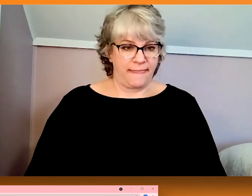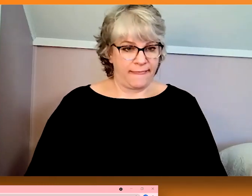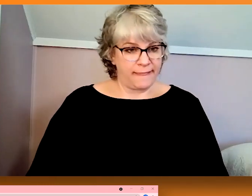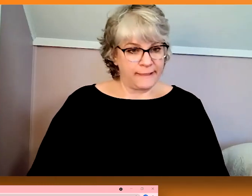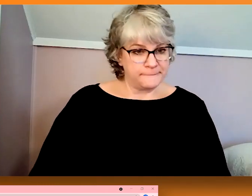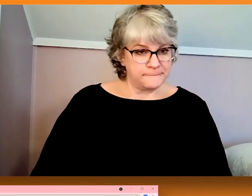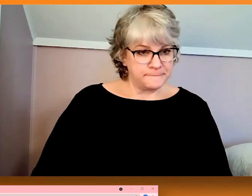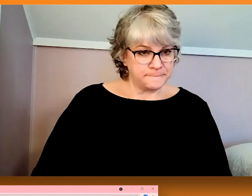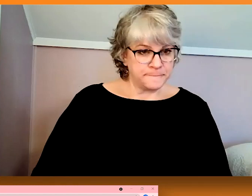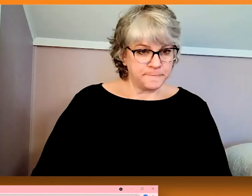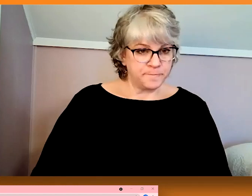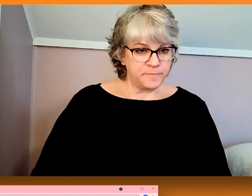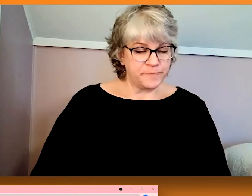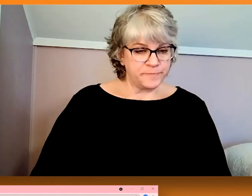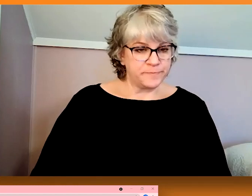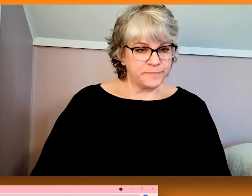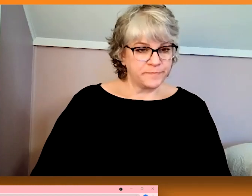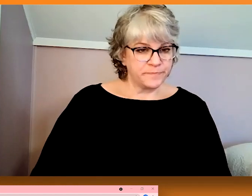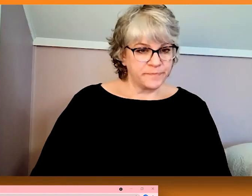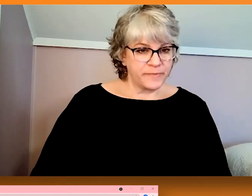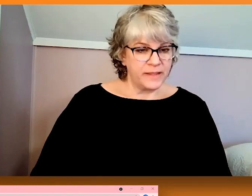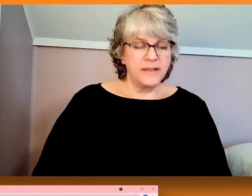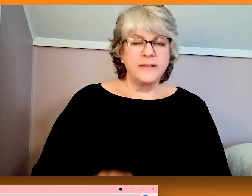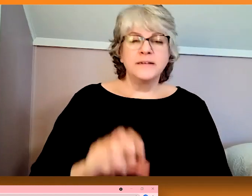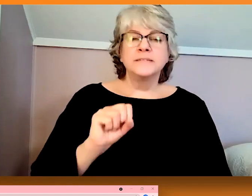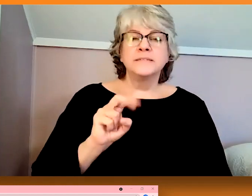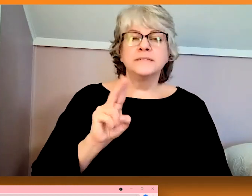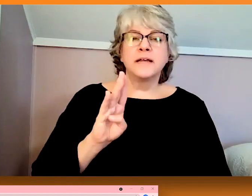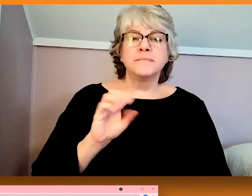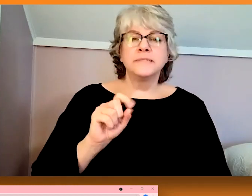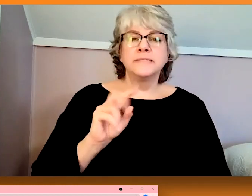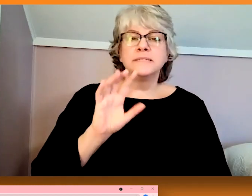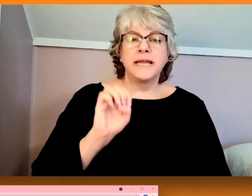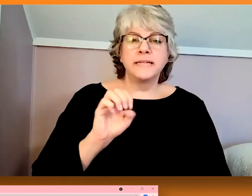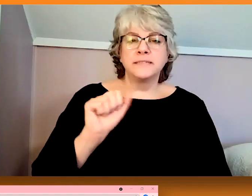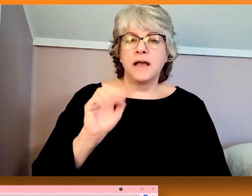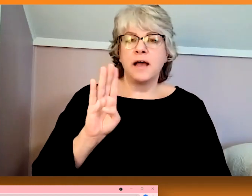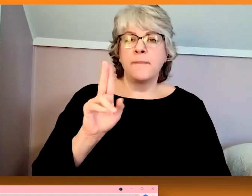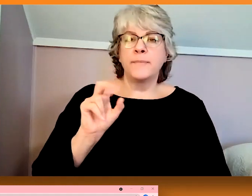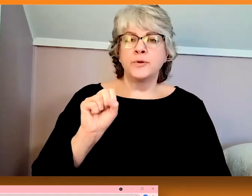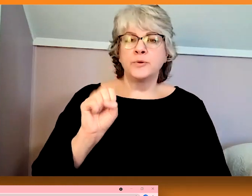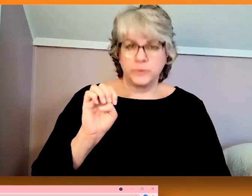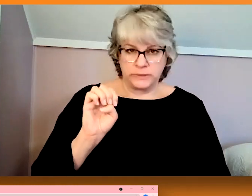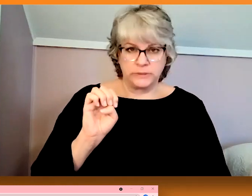I used--I was just looking up substance abuse.